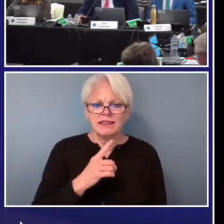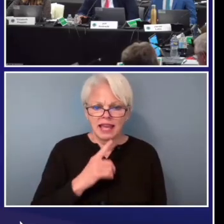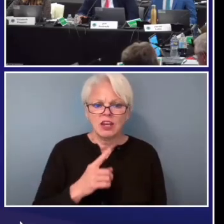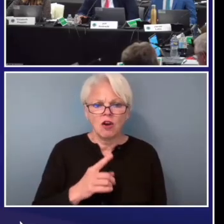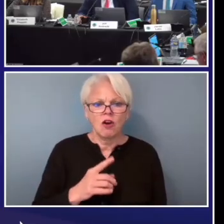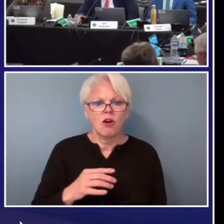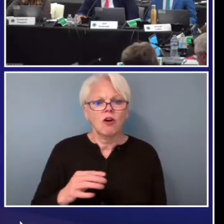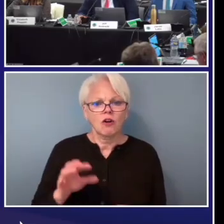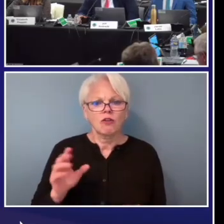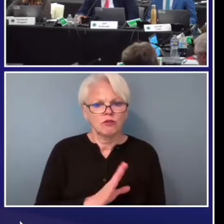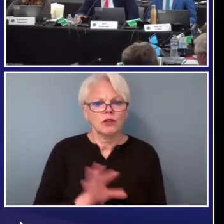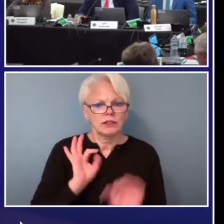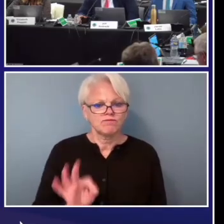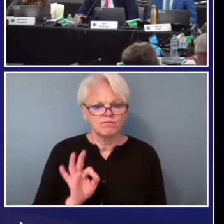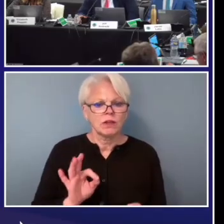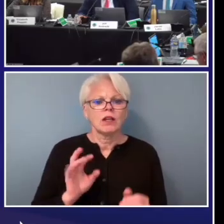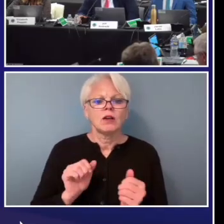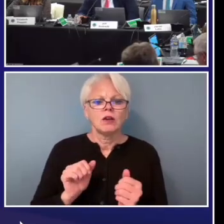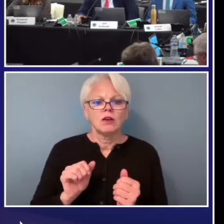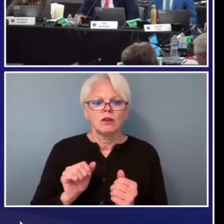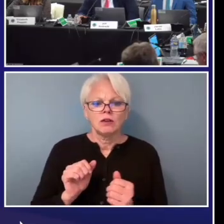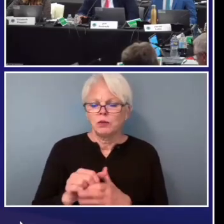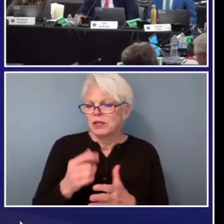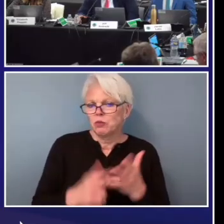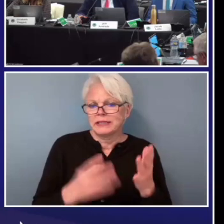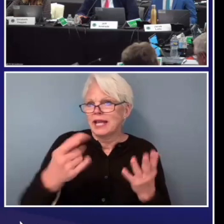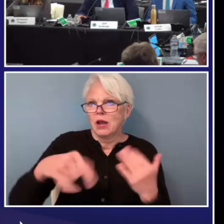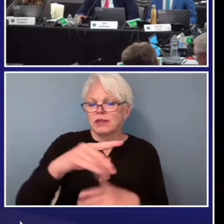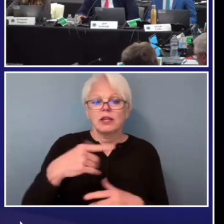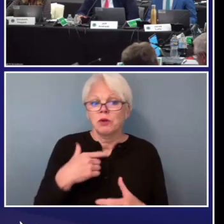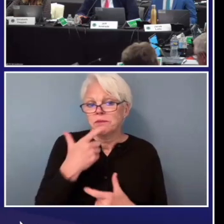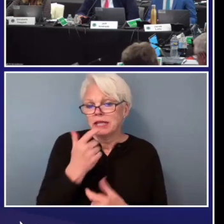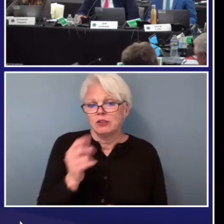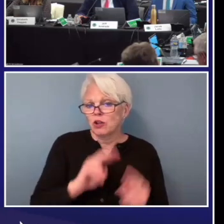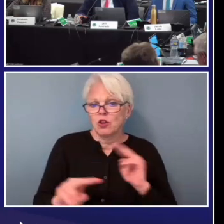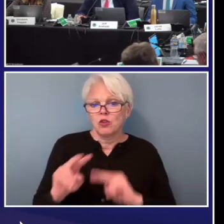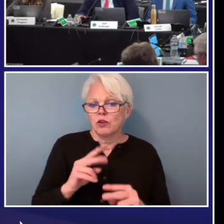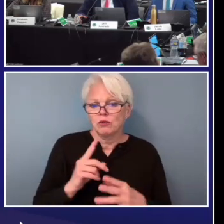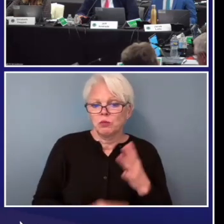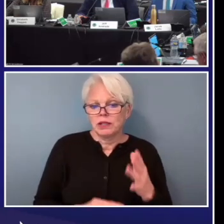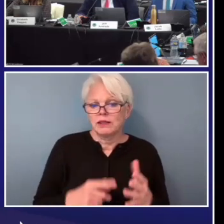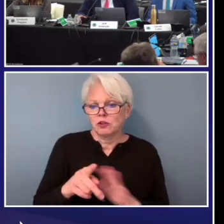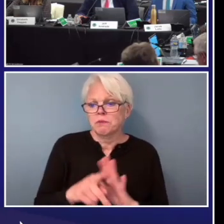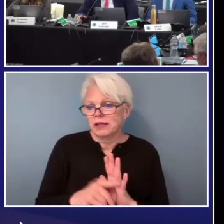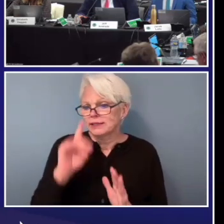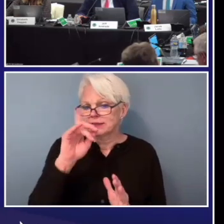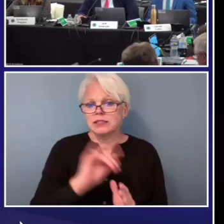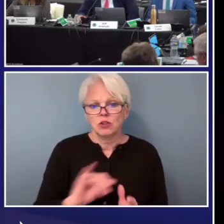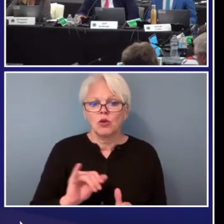we would be interested in taking a look at what those policies look like. Um, because, you know, our intent